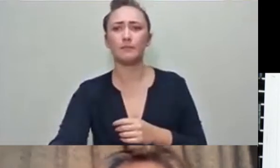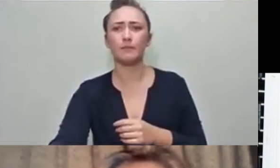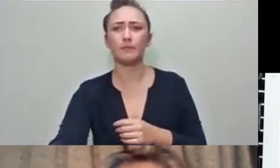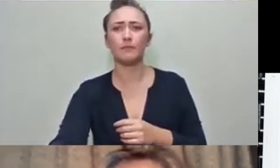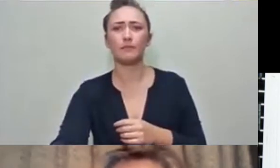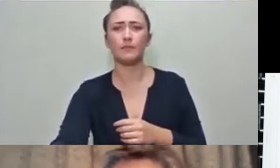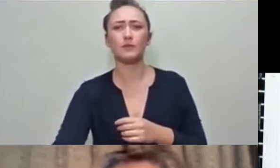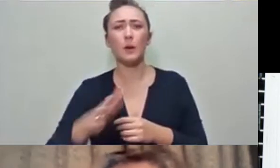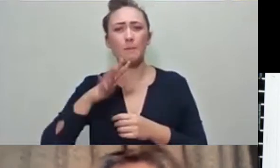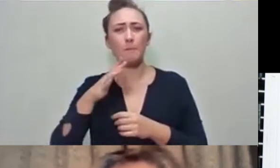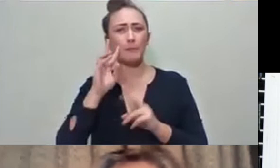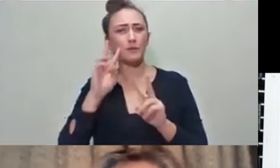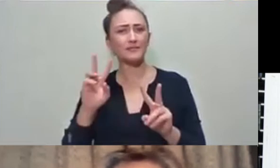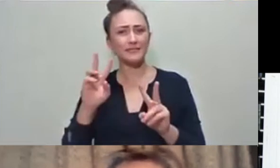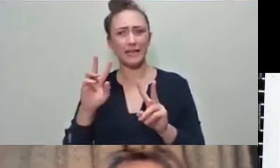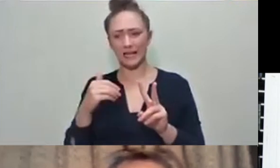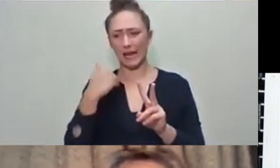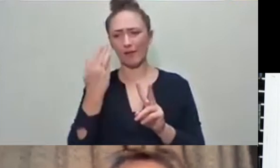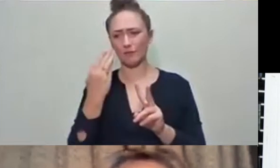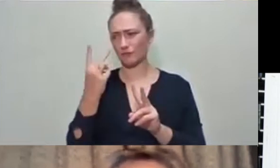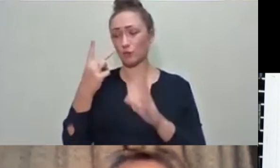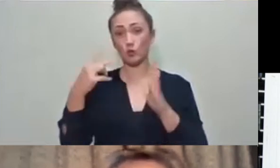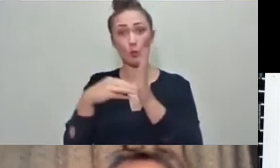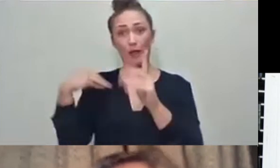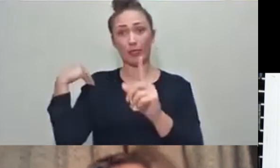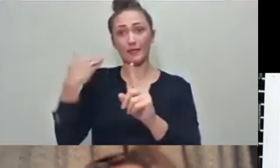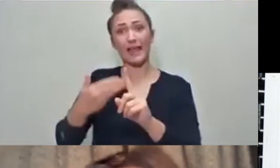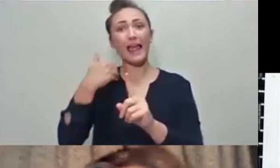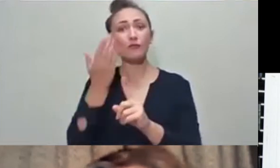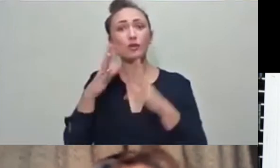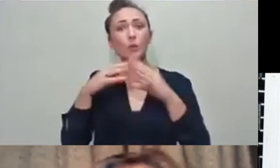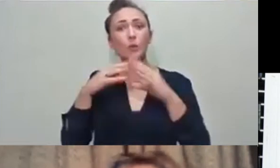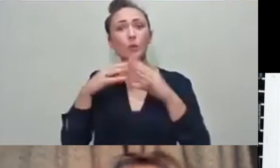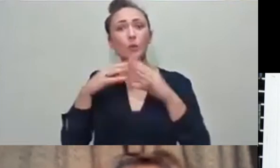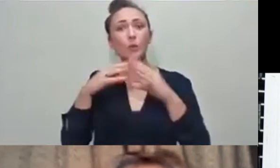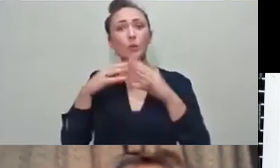these broadcasts in the weekends which have been really popular all over the world